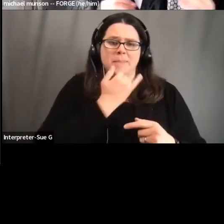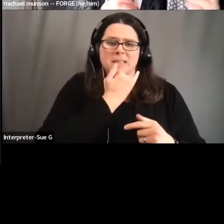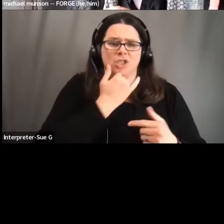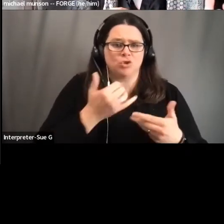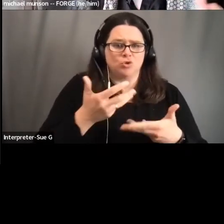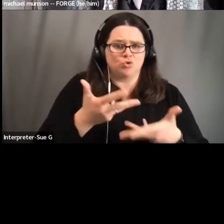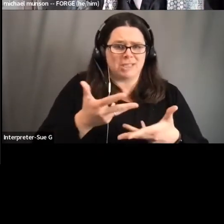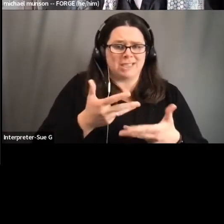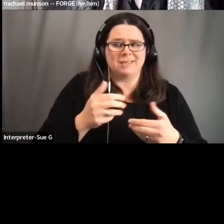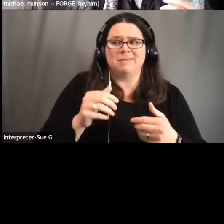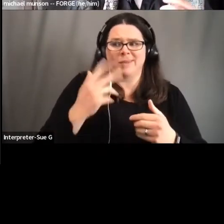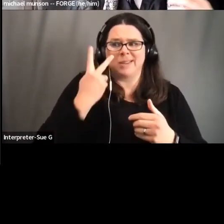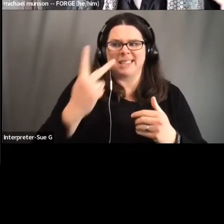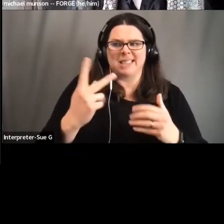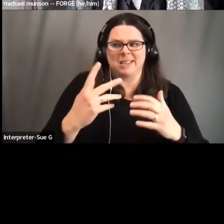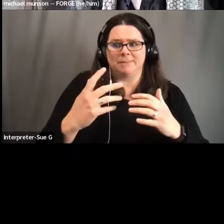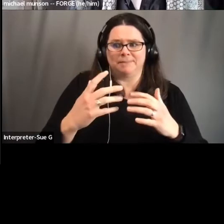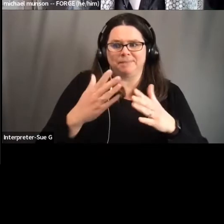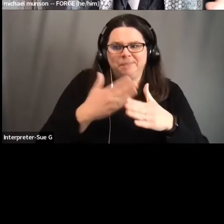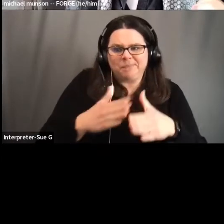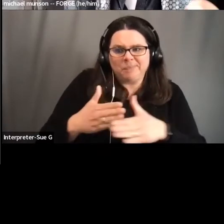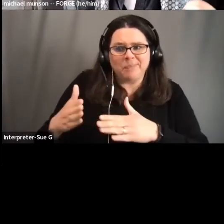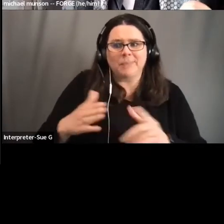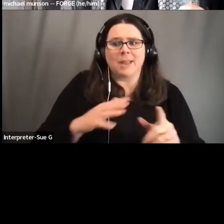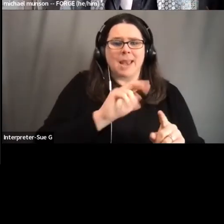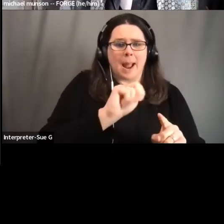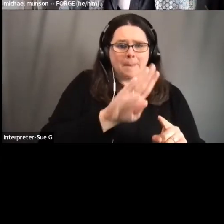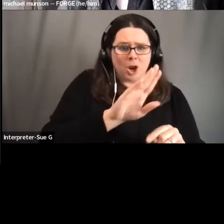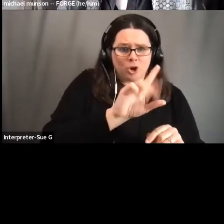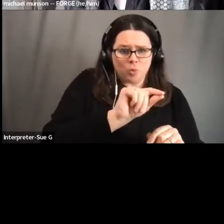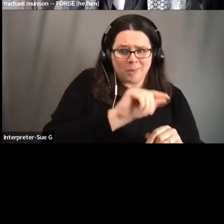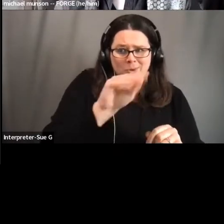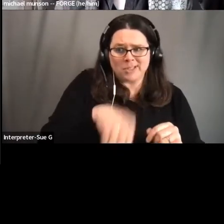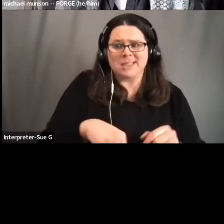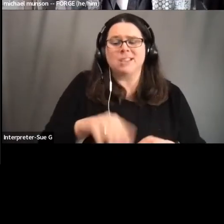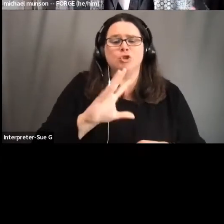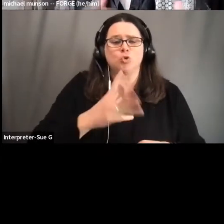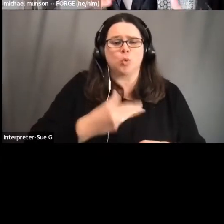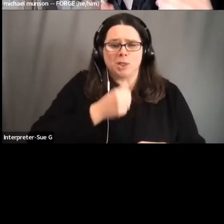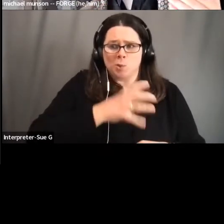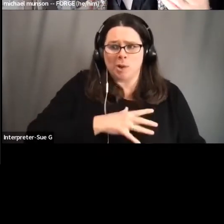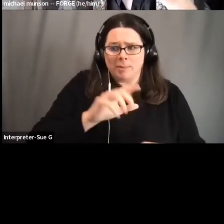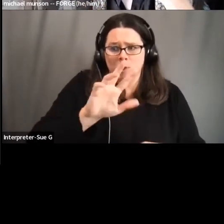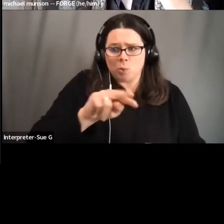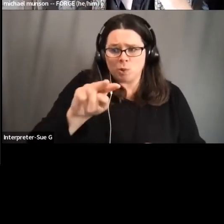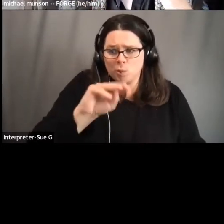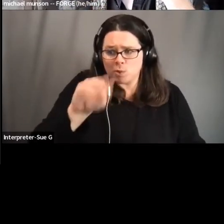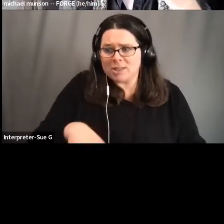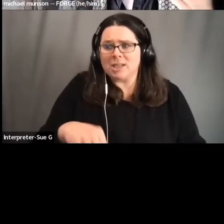You can see there's a breakdown below that of folks who are nonbinary, folks who are trans women, folks who are trans men. The rates are a little bit different